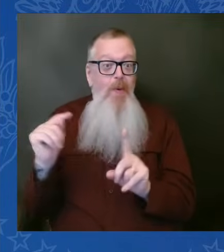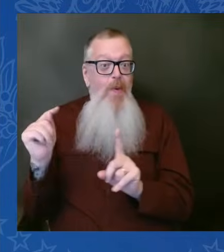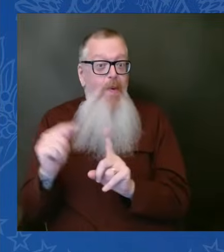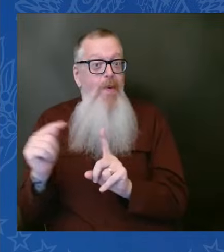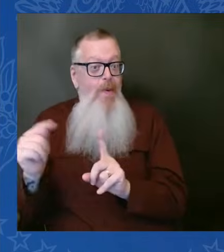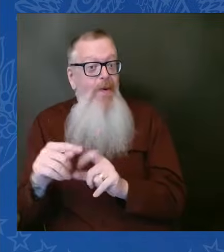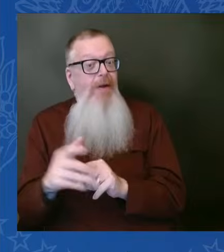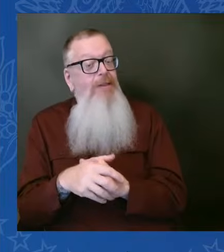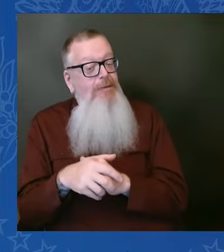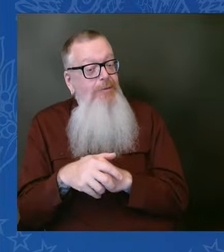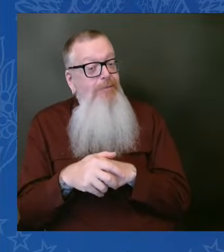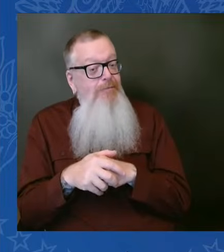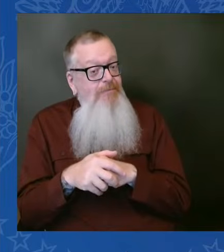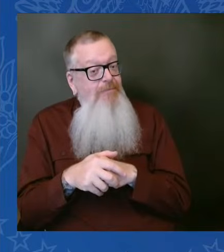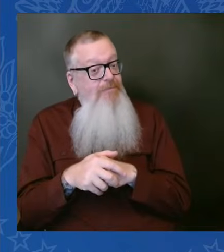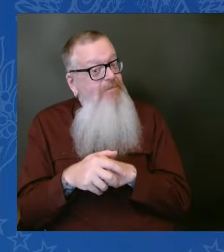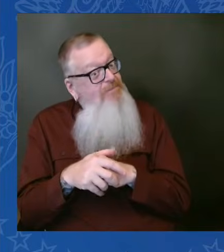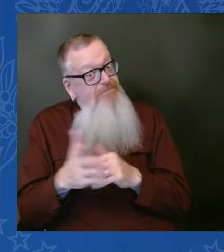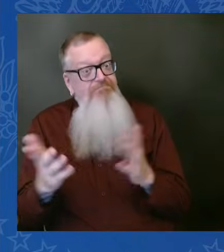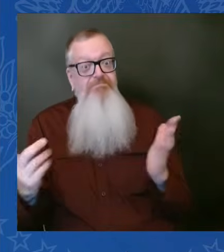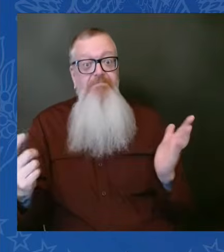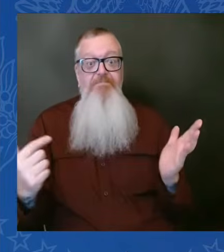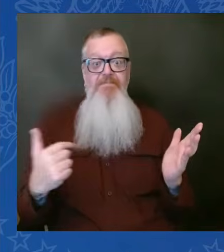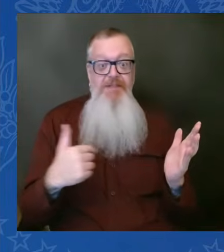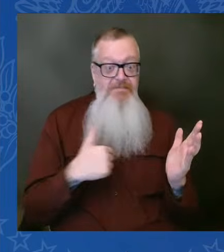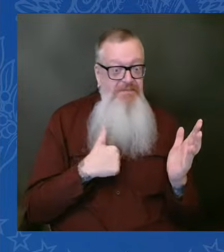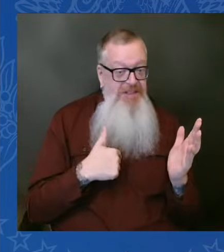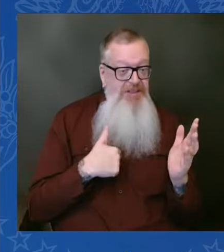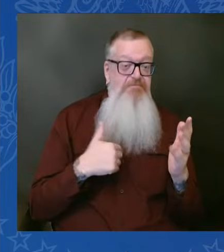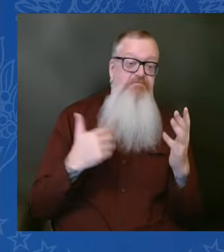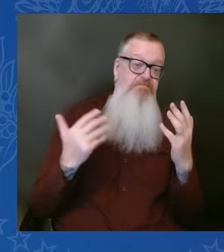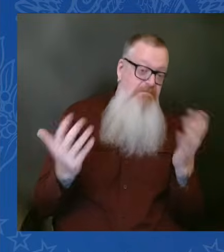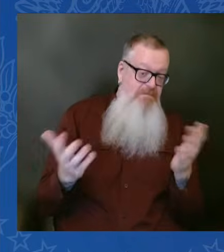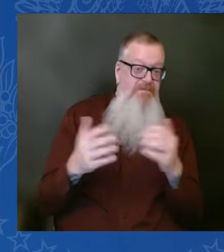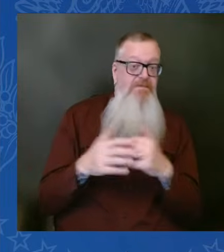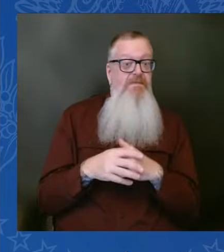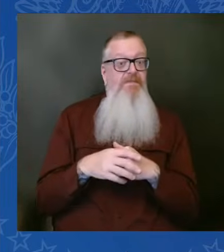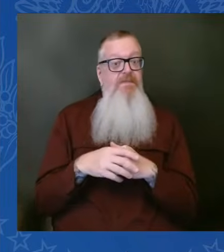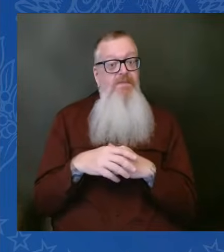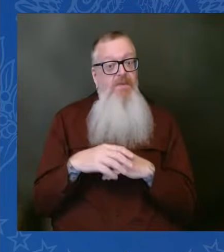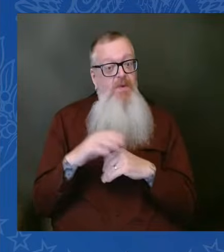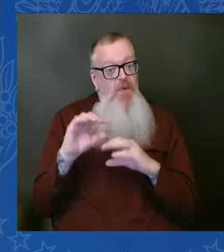I can’t name a single country in the world that doesn’t think -- I’ll put it this way: